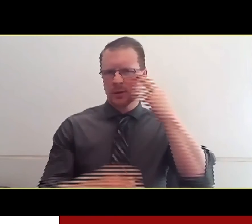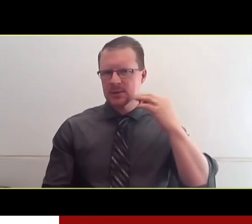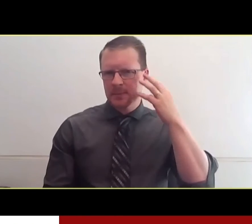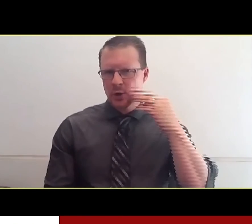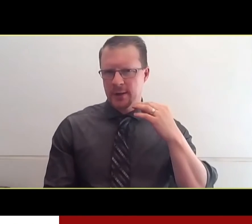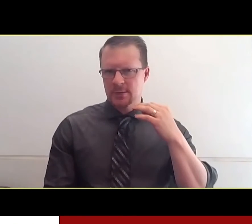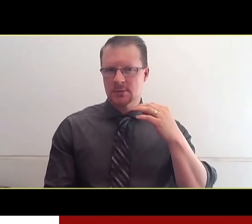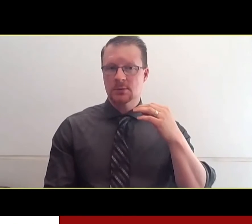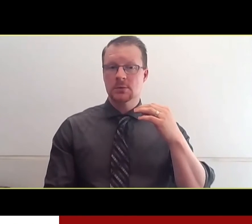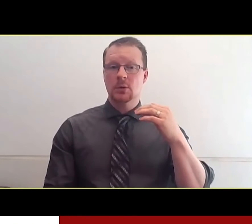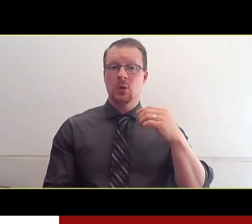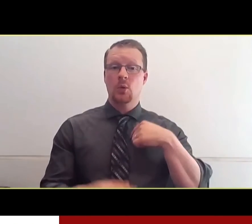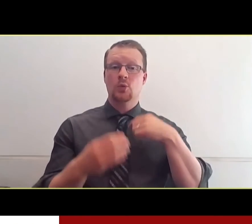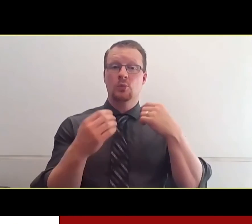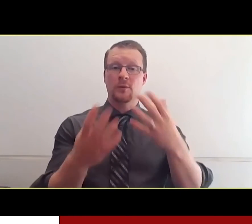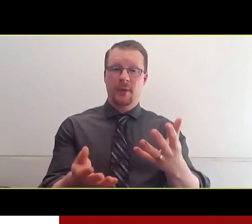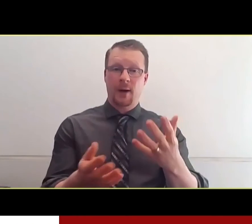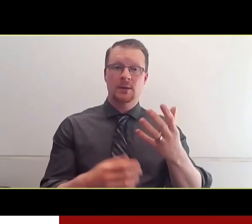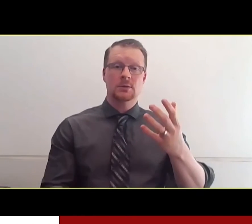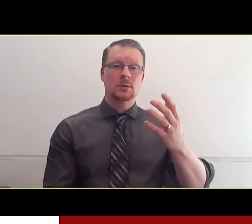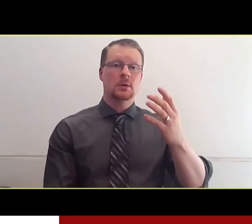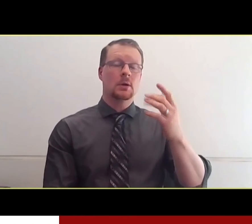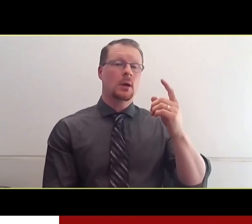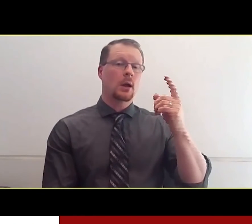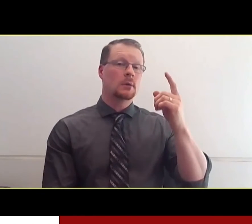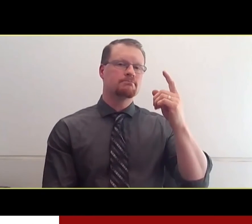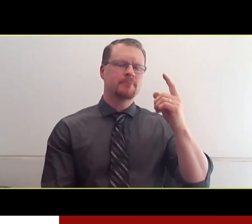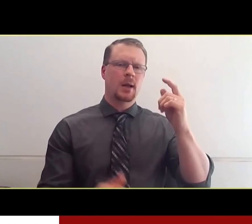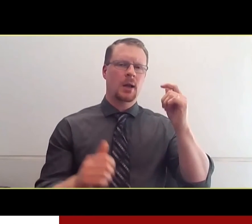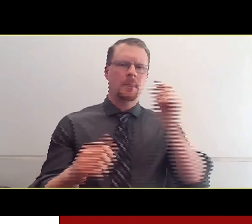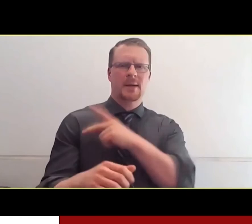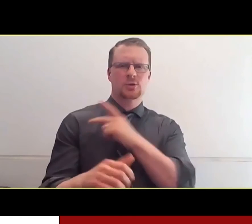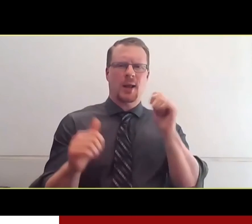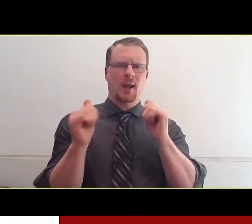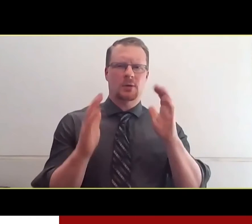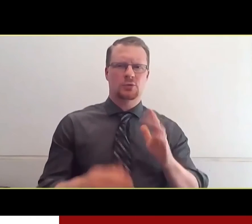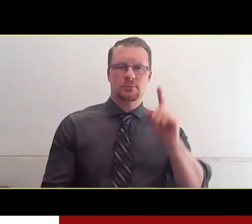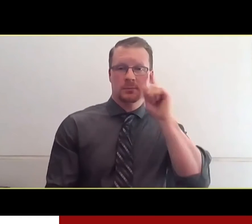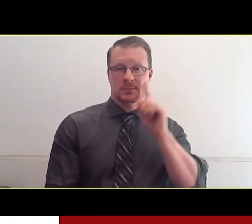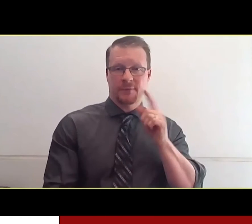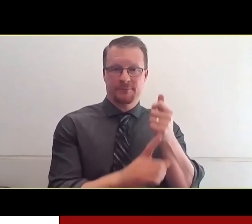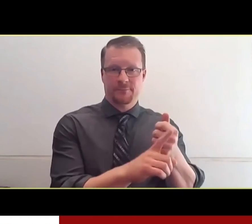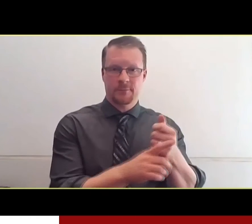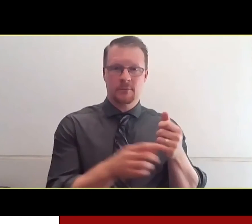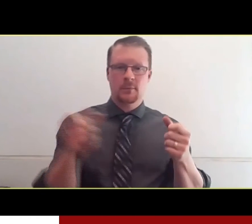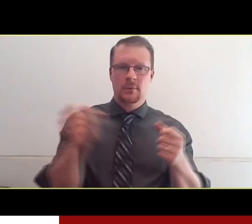This is a medical education experience for med students. And we proposed